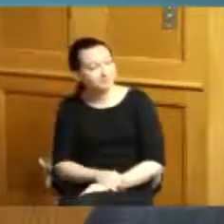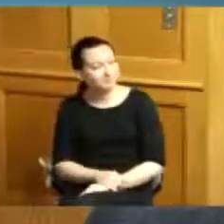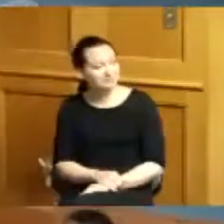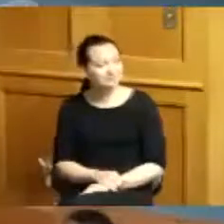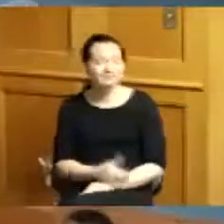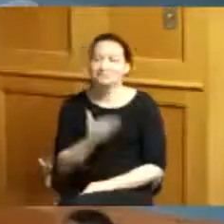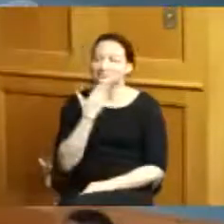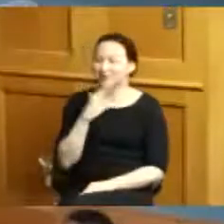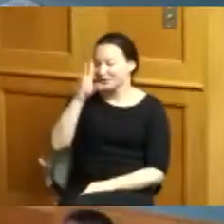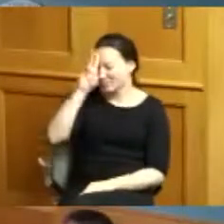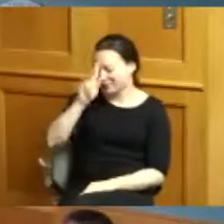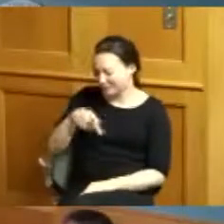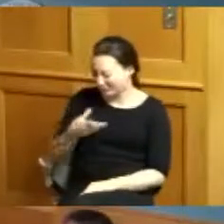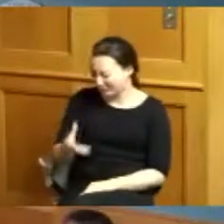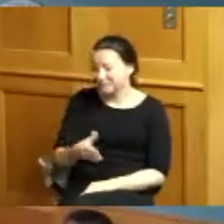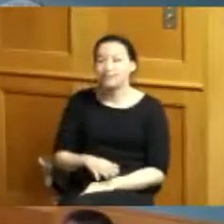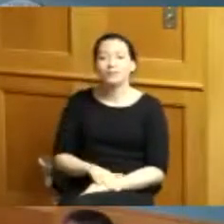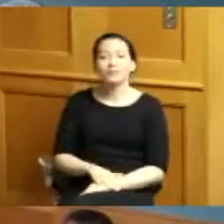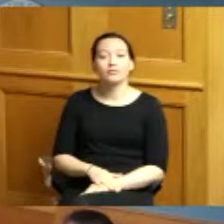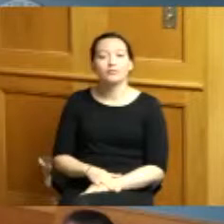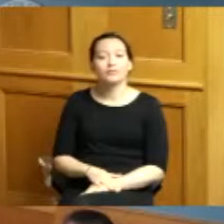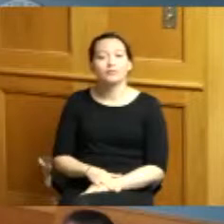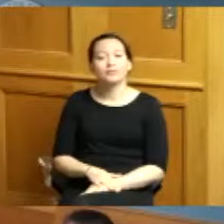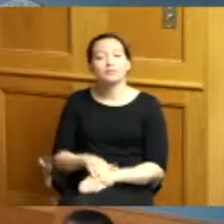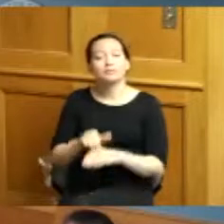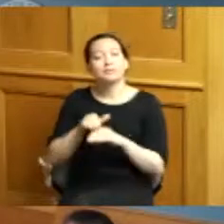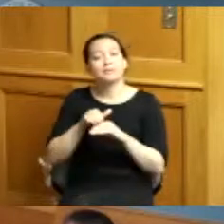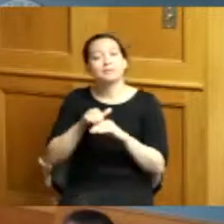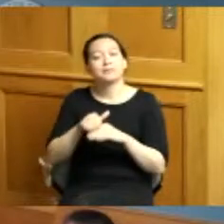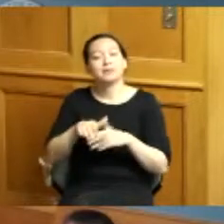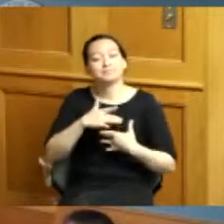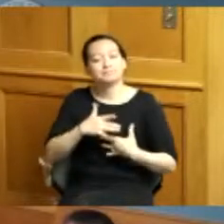you Madam Vice President I would first like to also send my condolences and sympathies to Pat